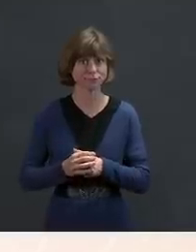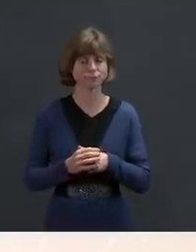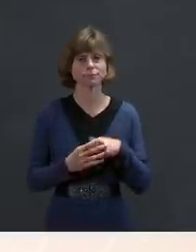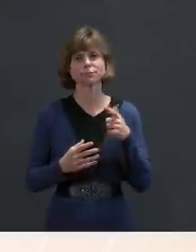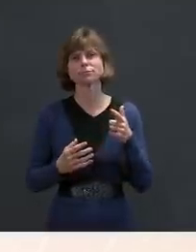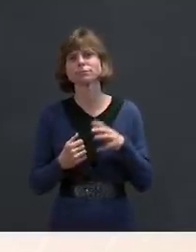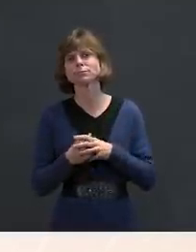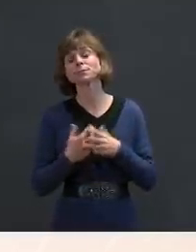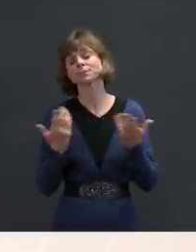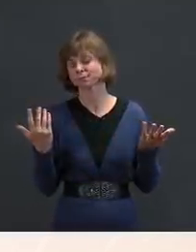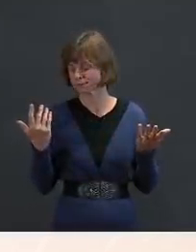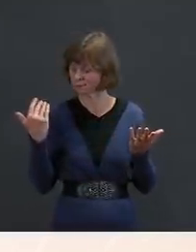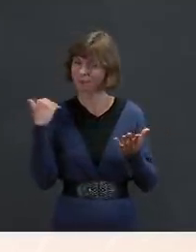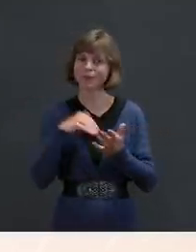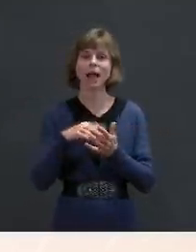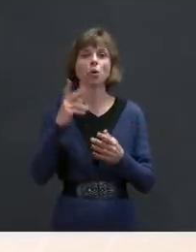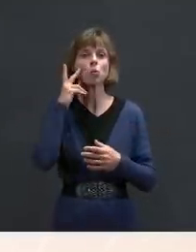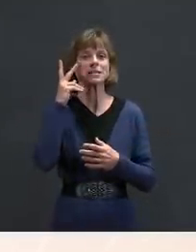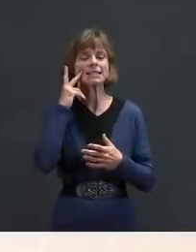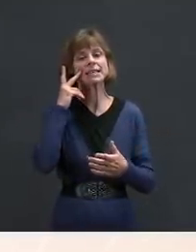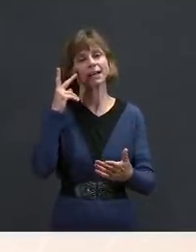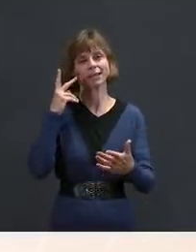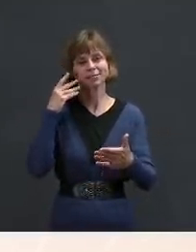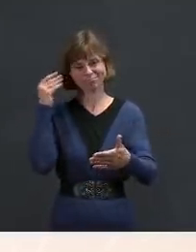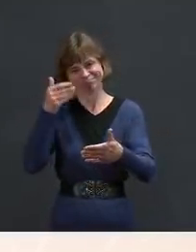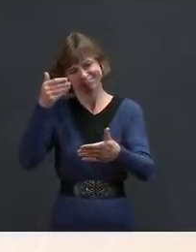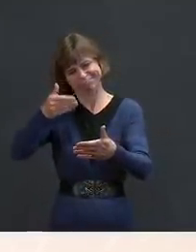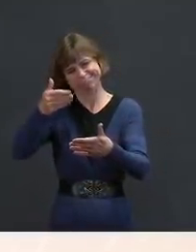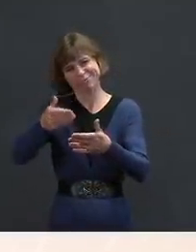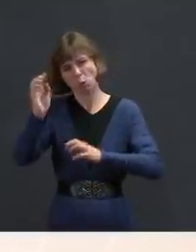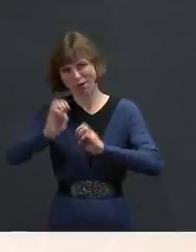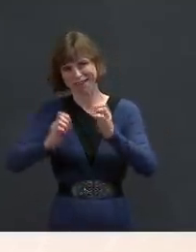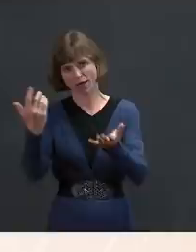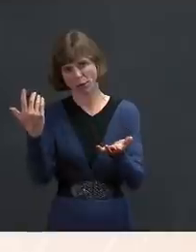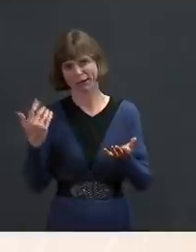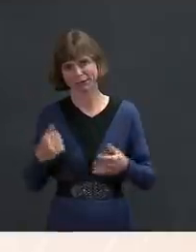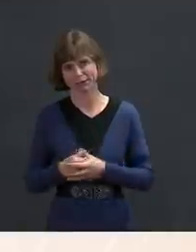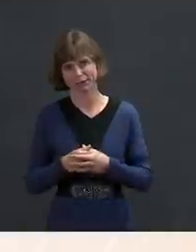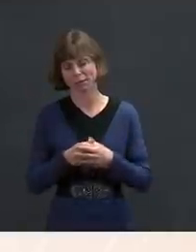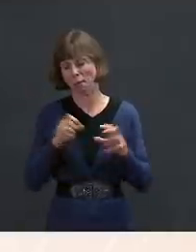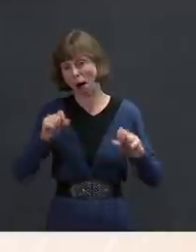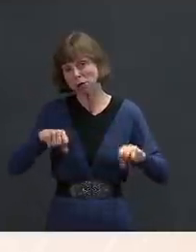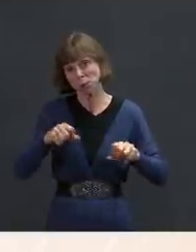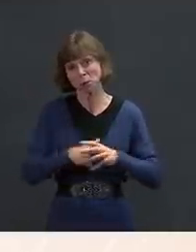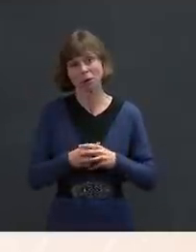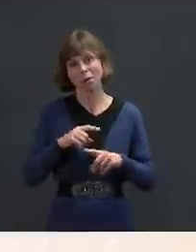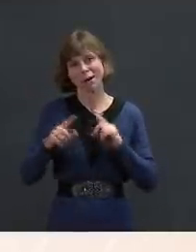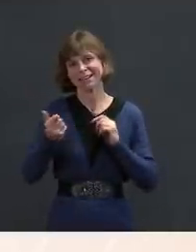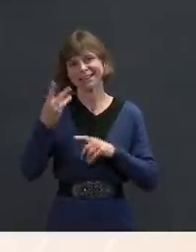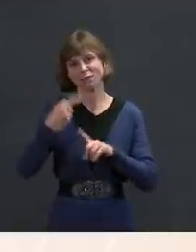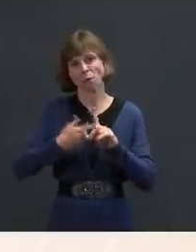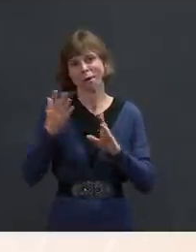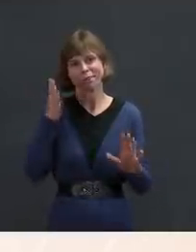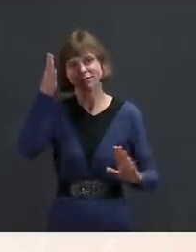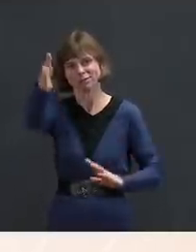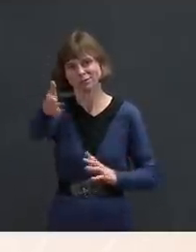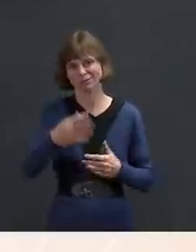Ms. Psaki: Again, we'll evaluate as we get closer. There's certainly a possibility, but we are -- we are several months away. Go ahead.